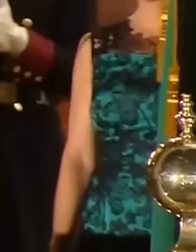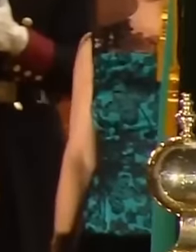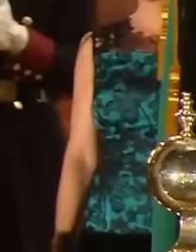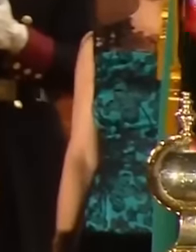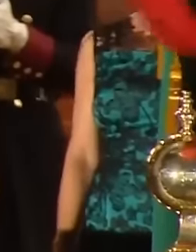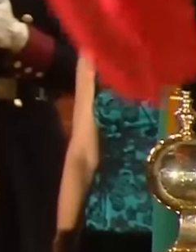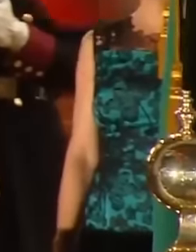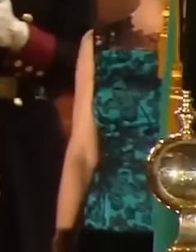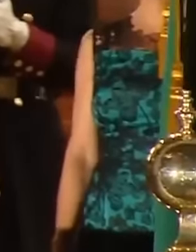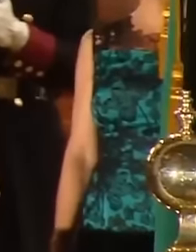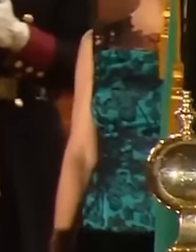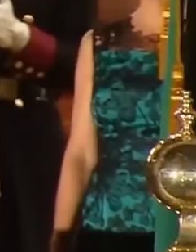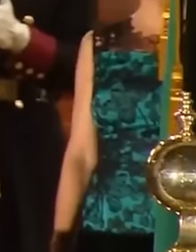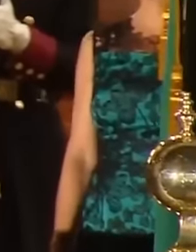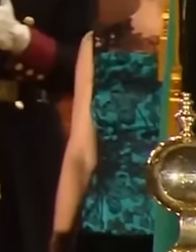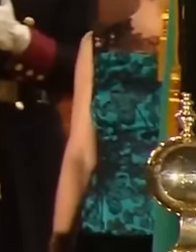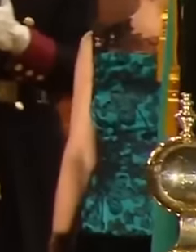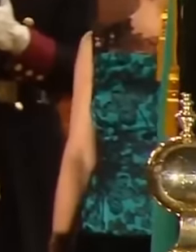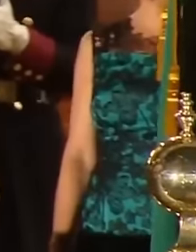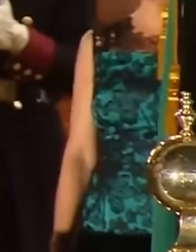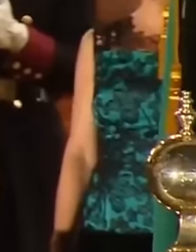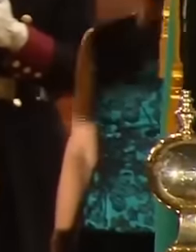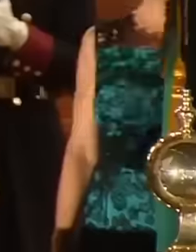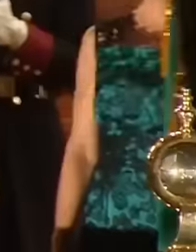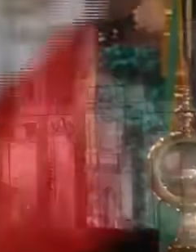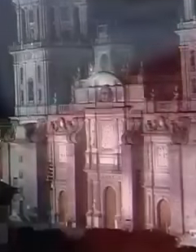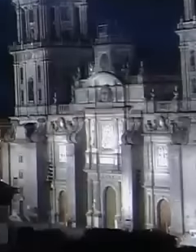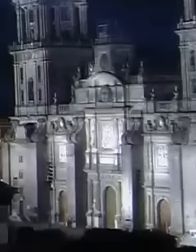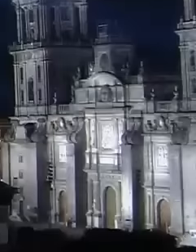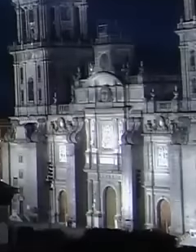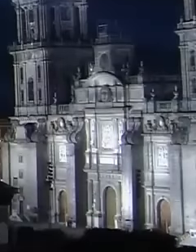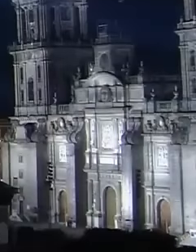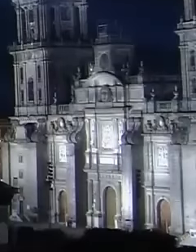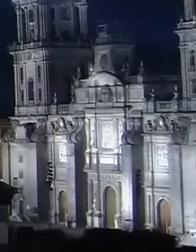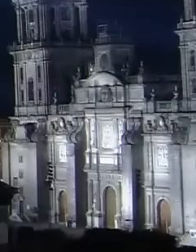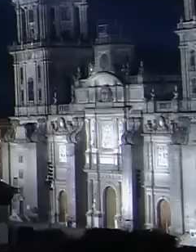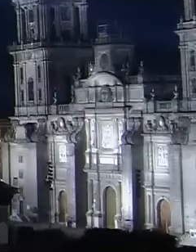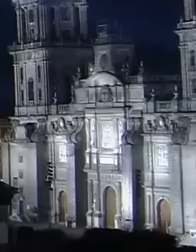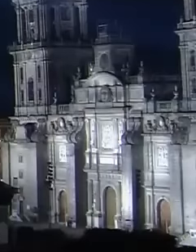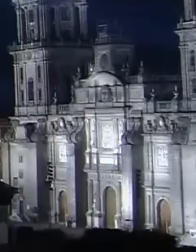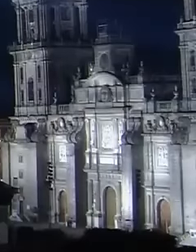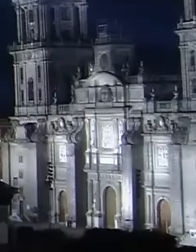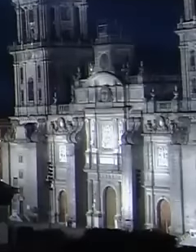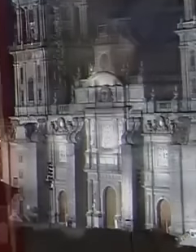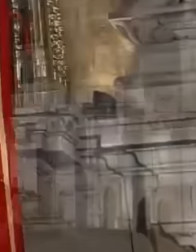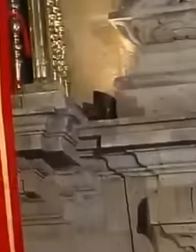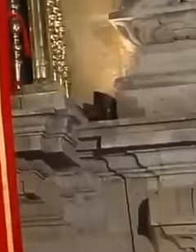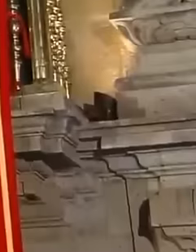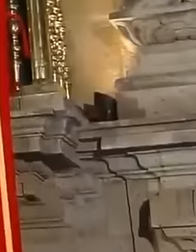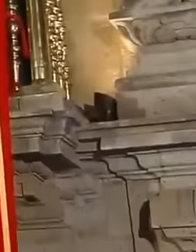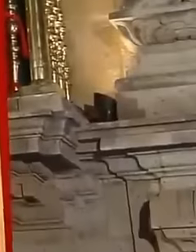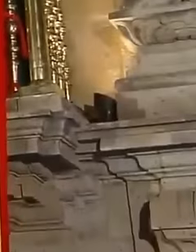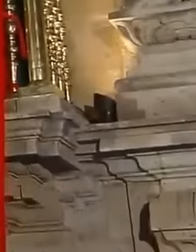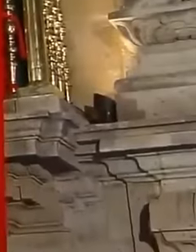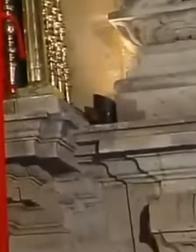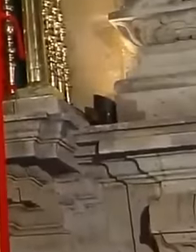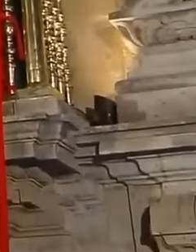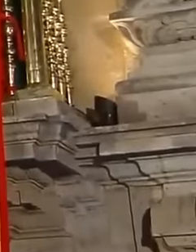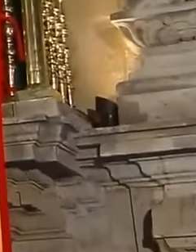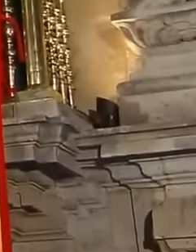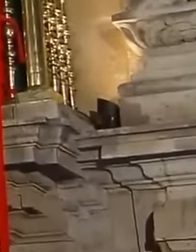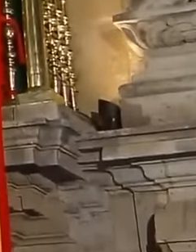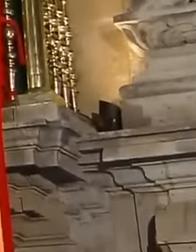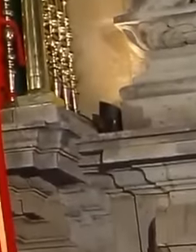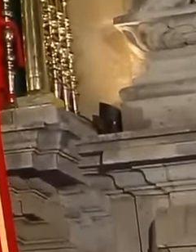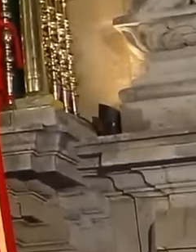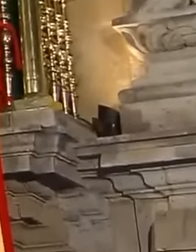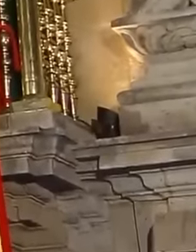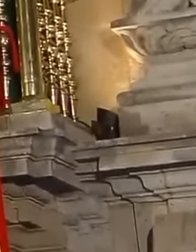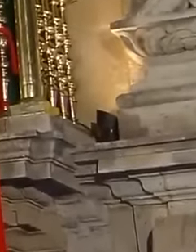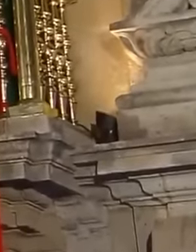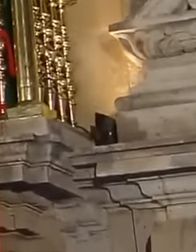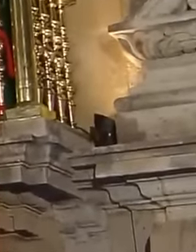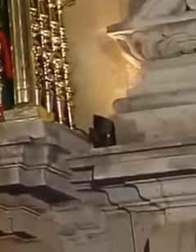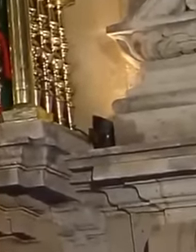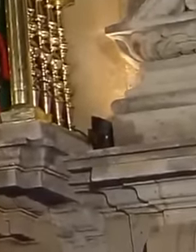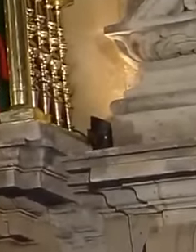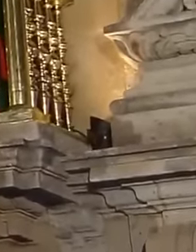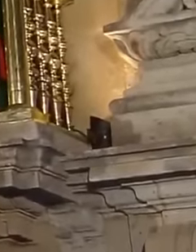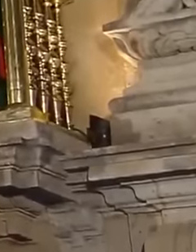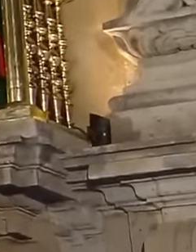president mentioned that he already has the speech ready for that special date